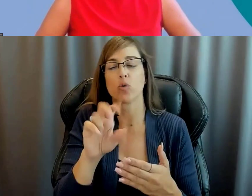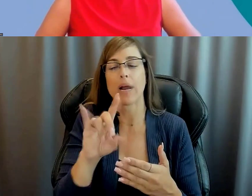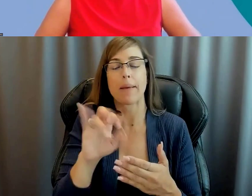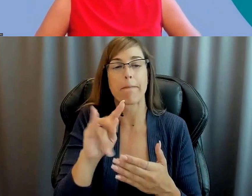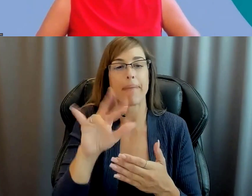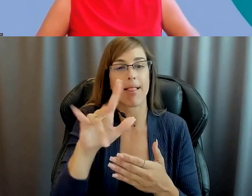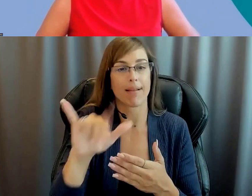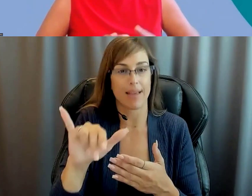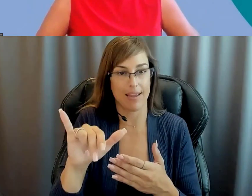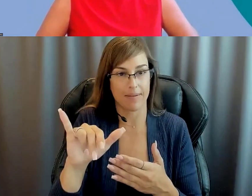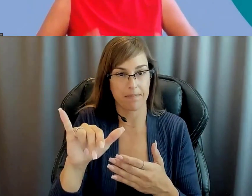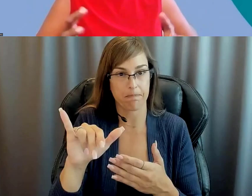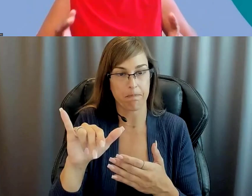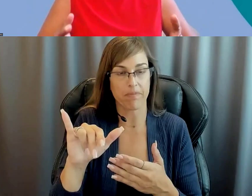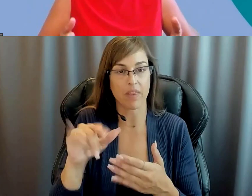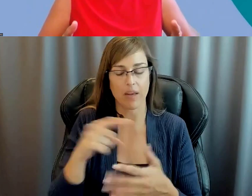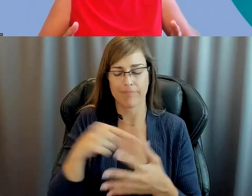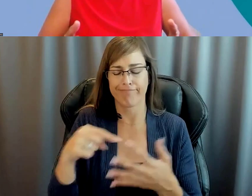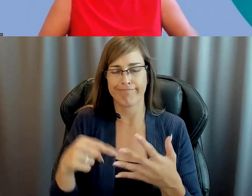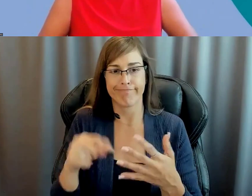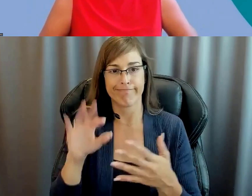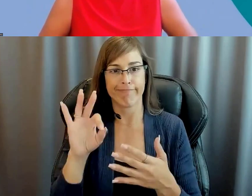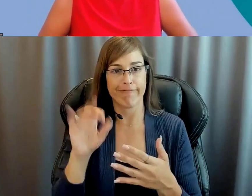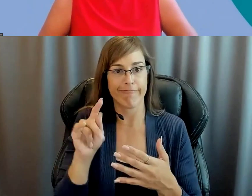so there are these factors that come in to play